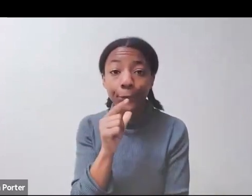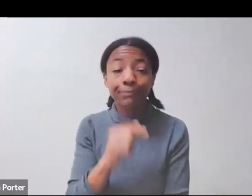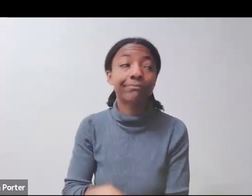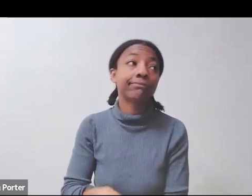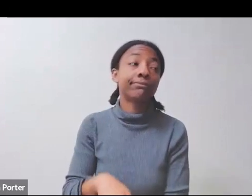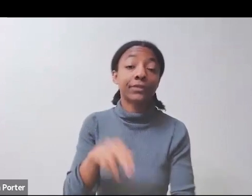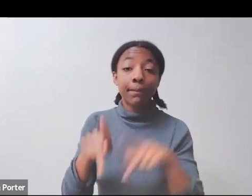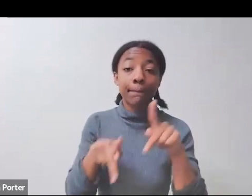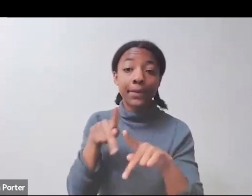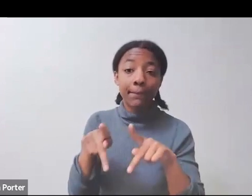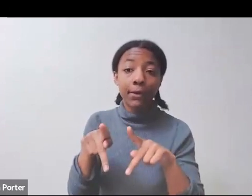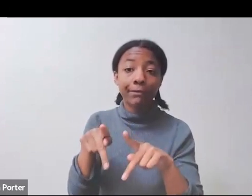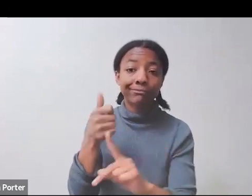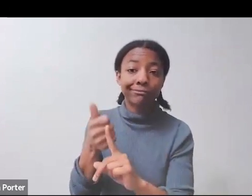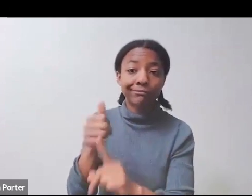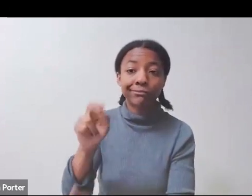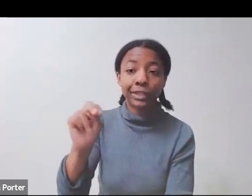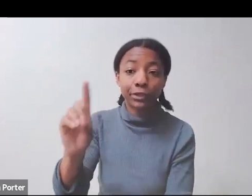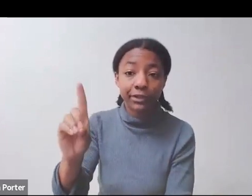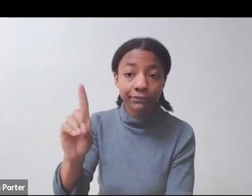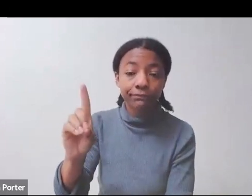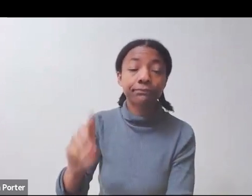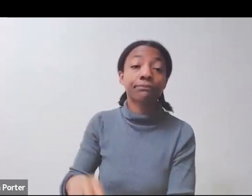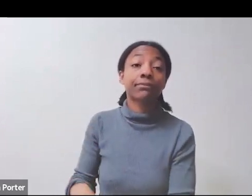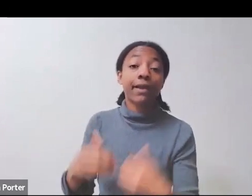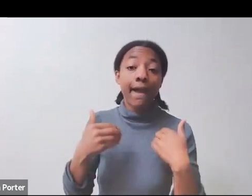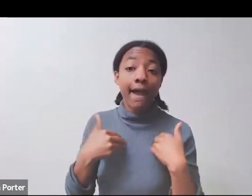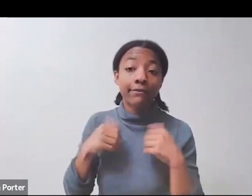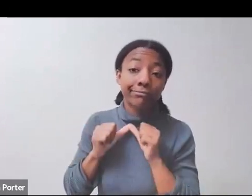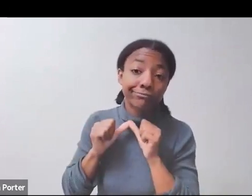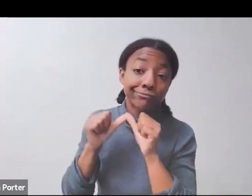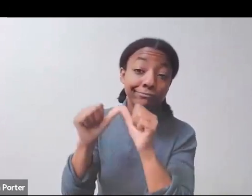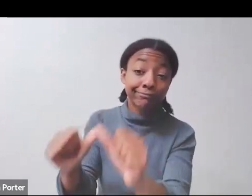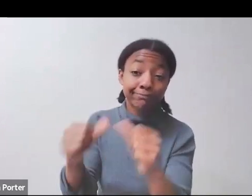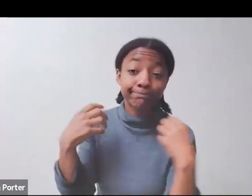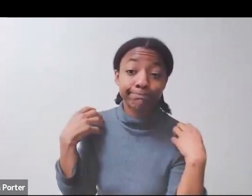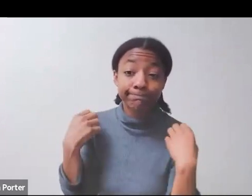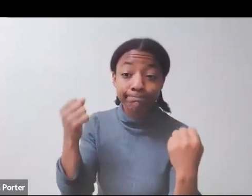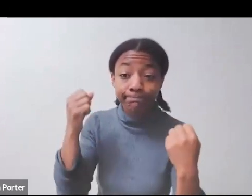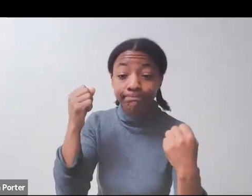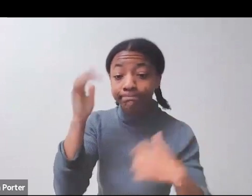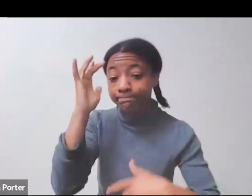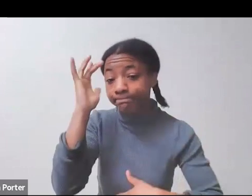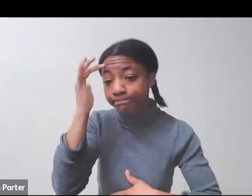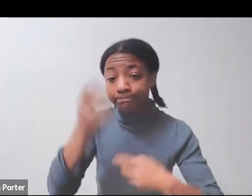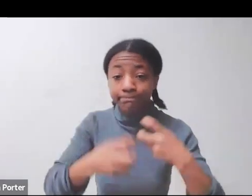who have chronic health or mental health conditions. There's a tension there about how many different